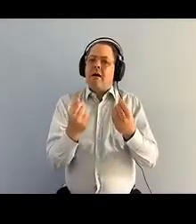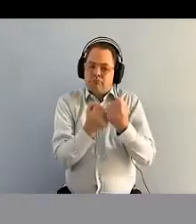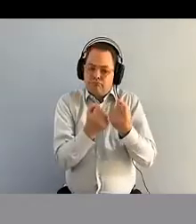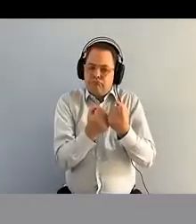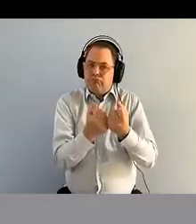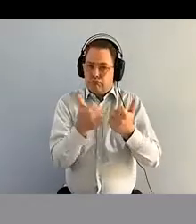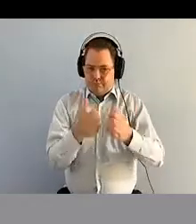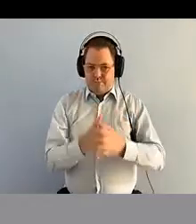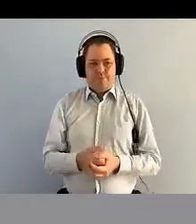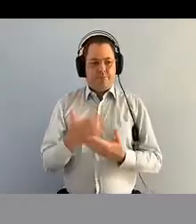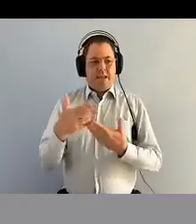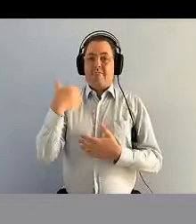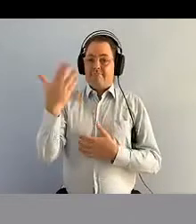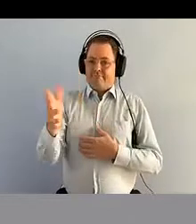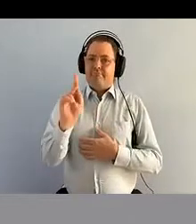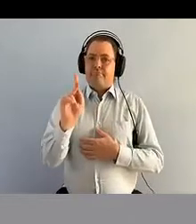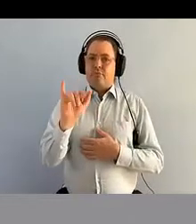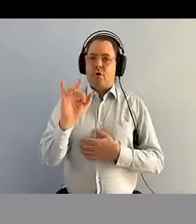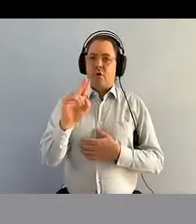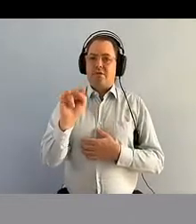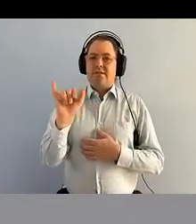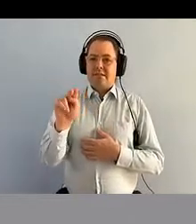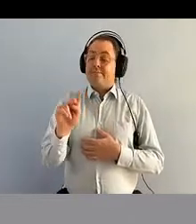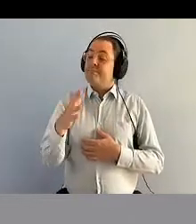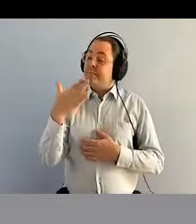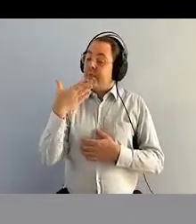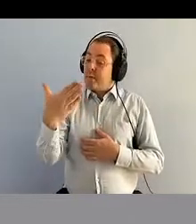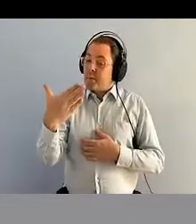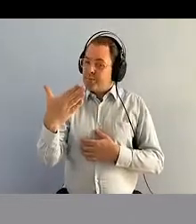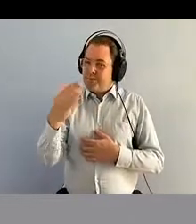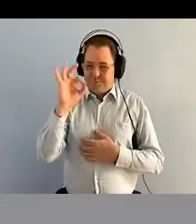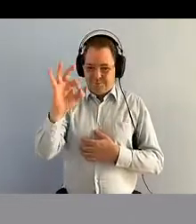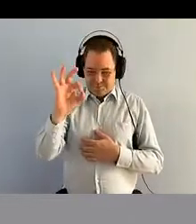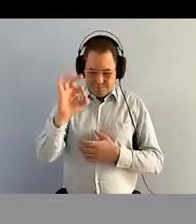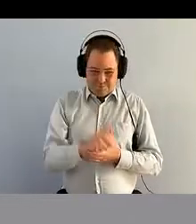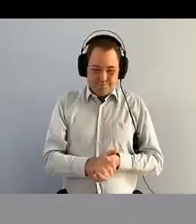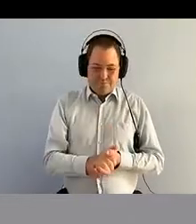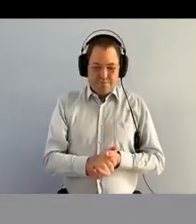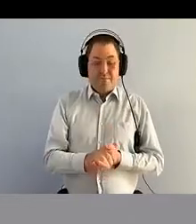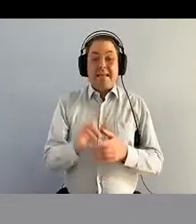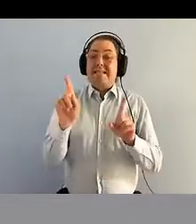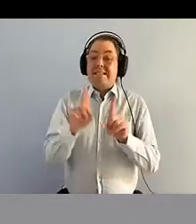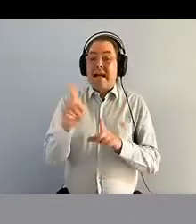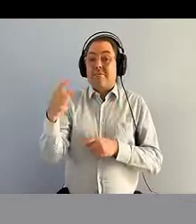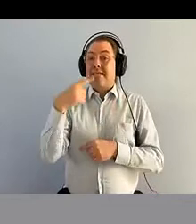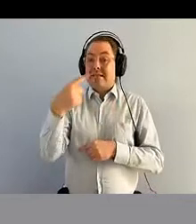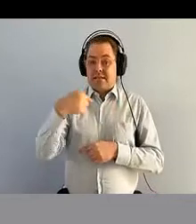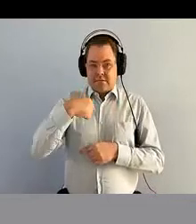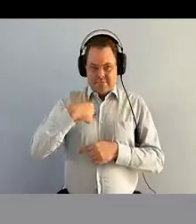response. Kirstin, thank you so much. The floor is yours . >> KIRSTIN LANGE: Thank you very